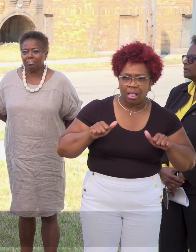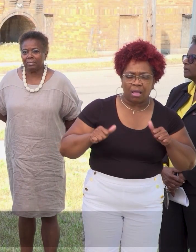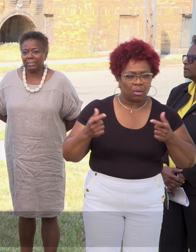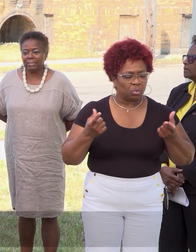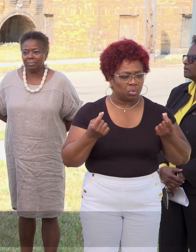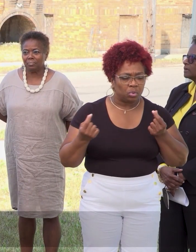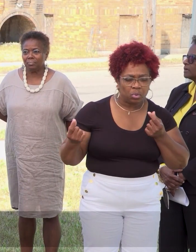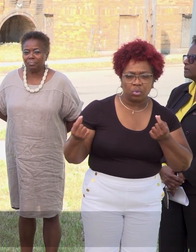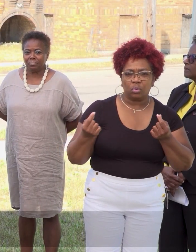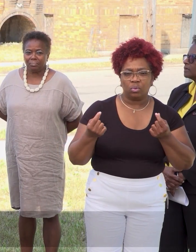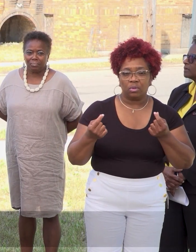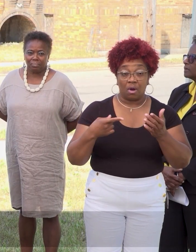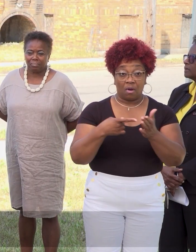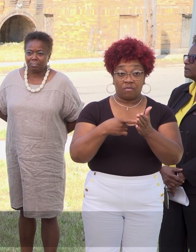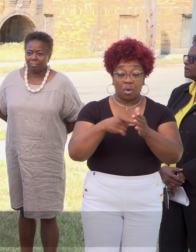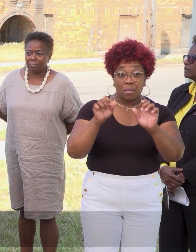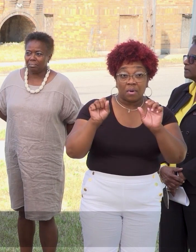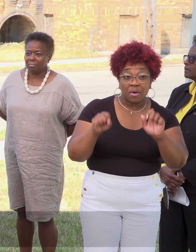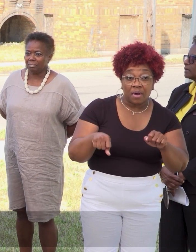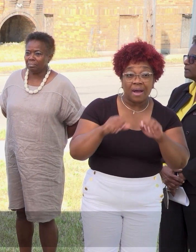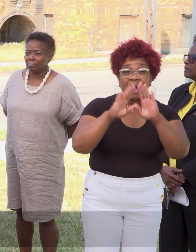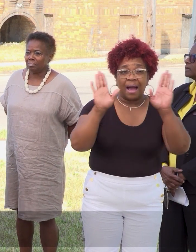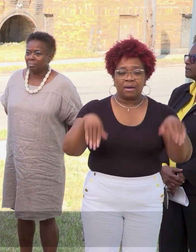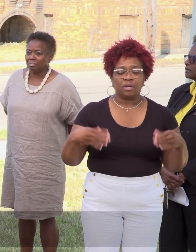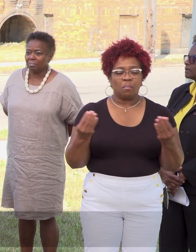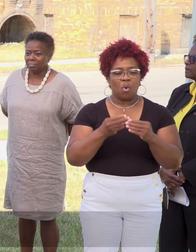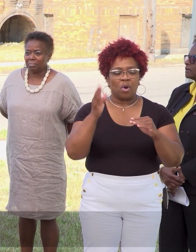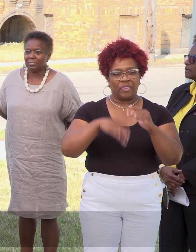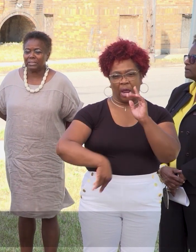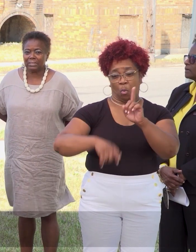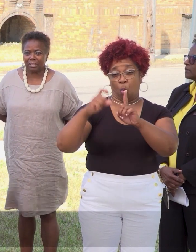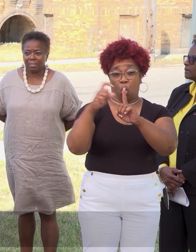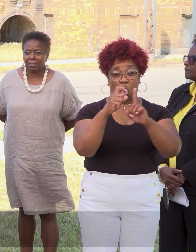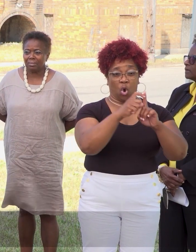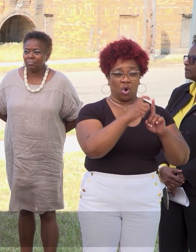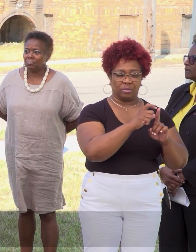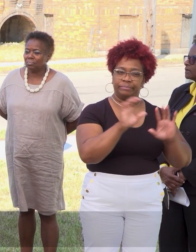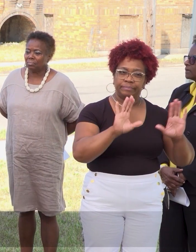HOUSING IS MORE THAN A PASSWORD IT IS THE VERY LIVELIHOOD FOR